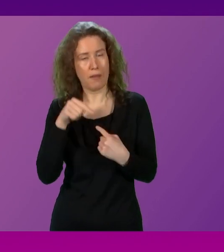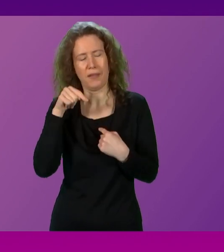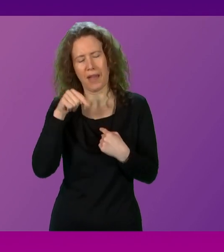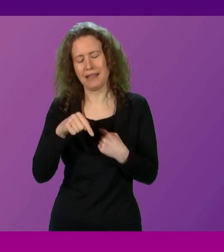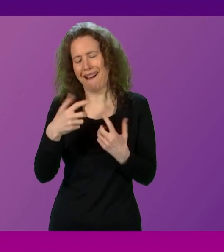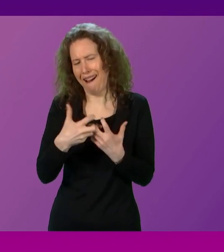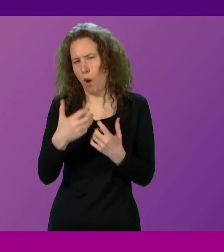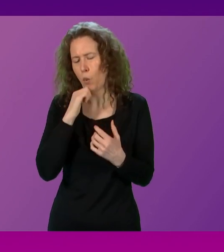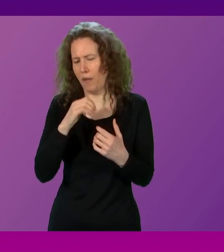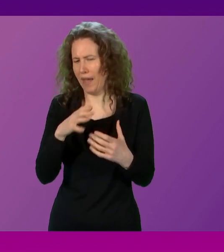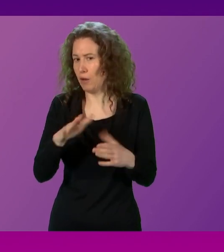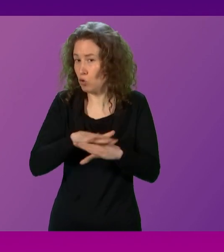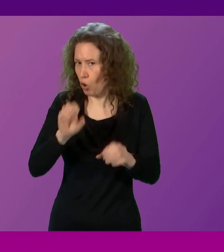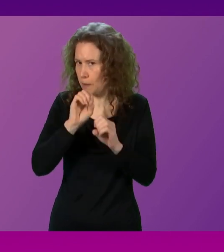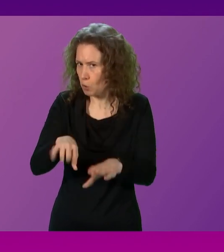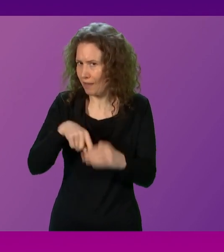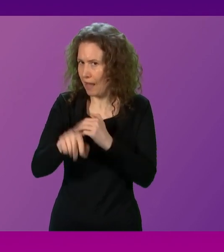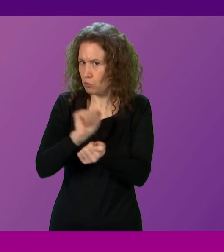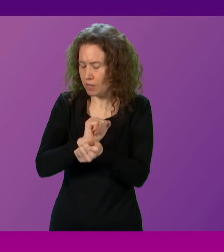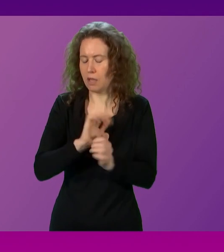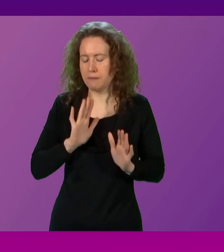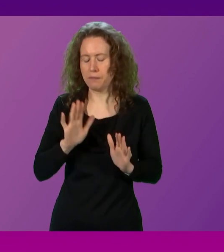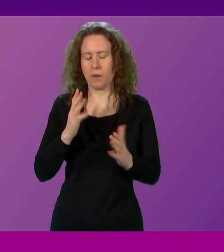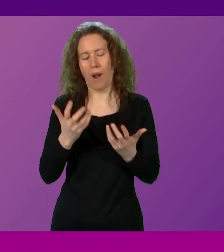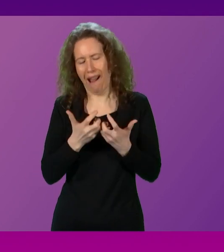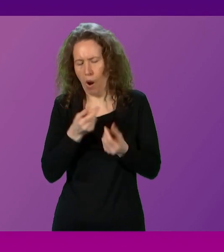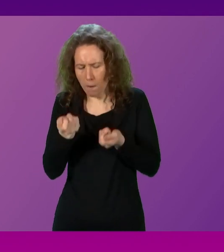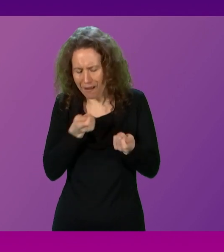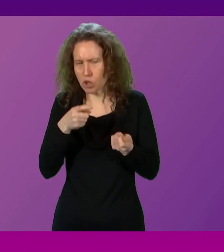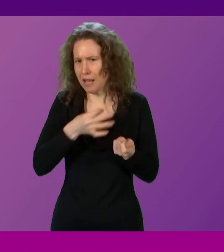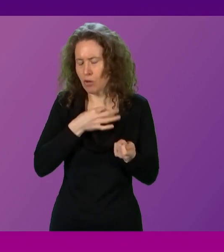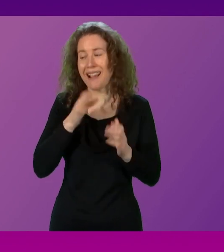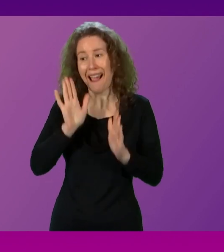achieved, I must be mindful of the need to allow the Scottish Prison Service to do its operational